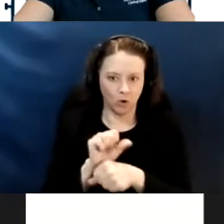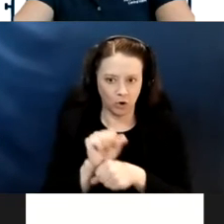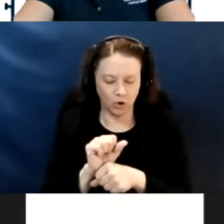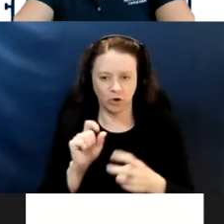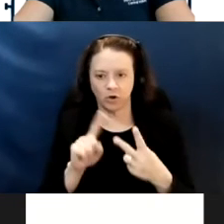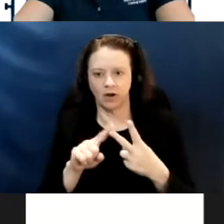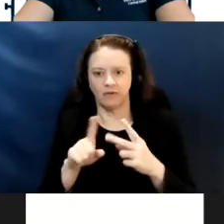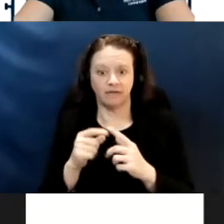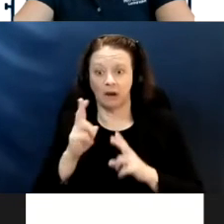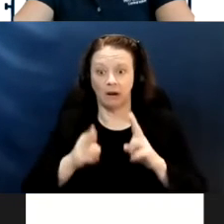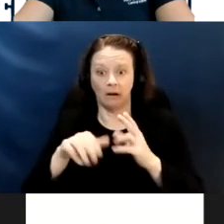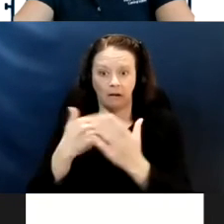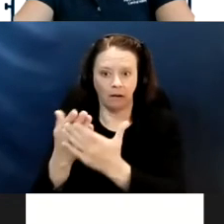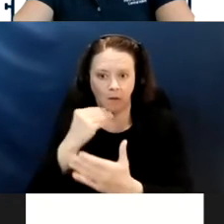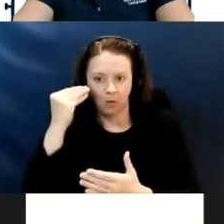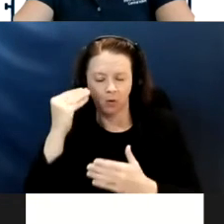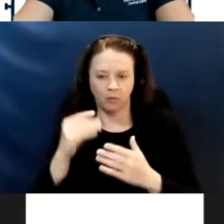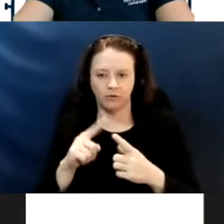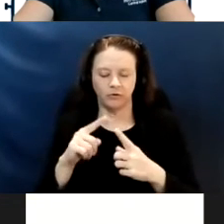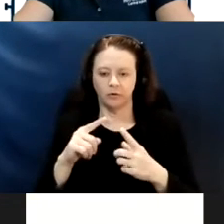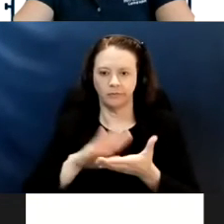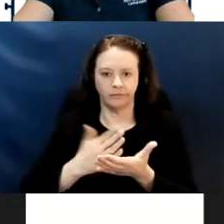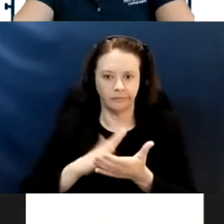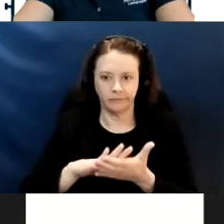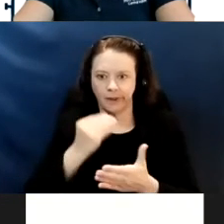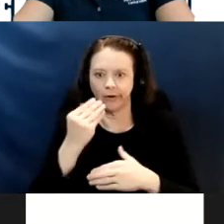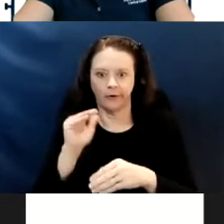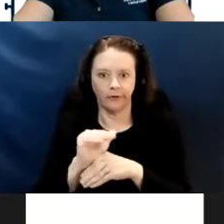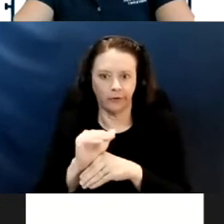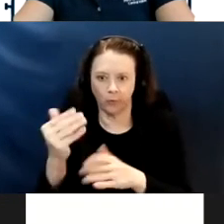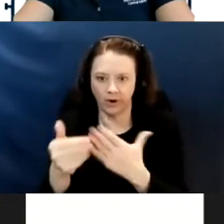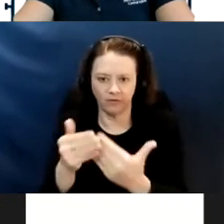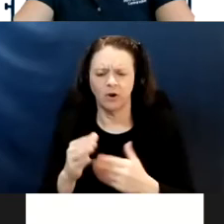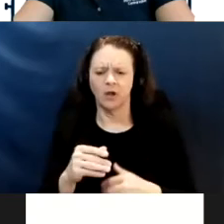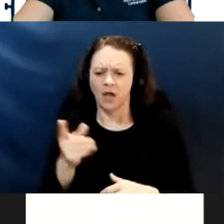to rush home to get dinner. Have you guys thought about strategies